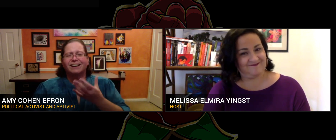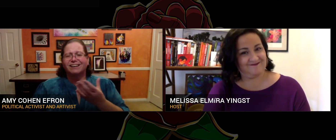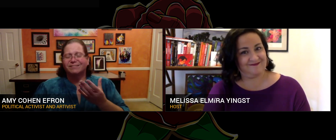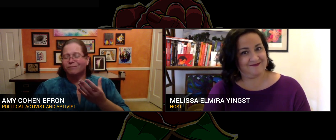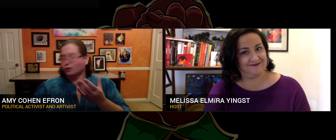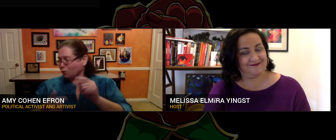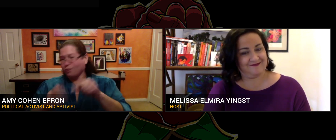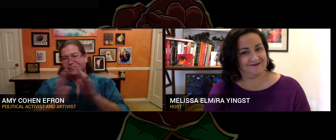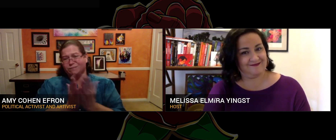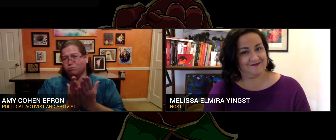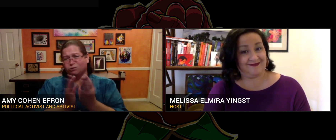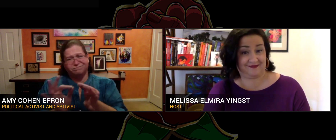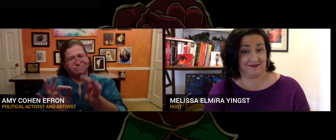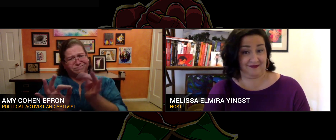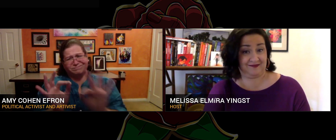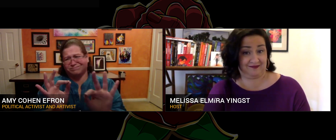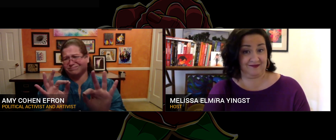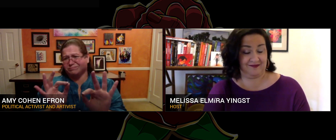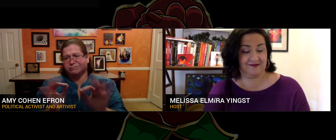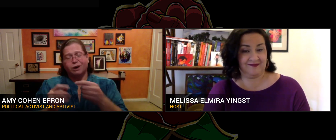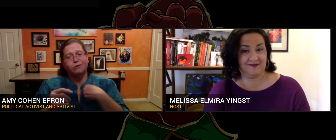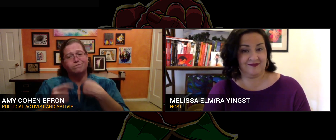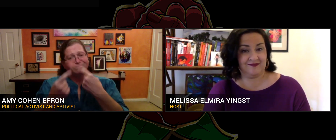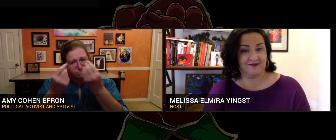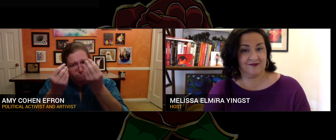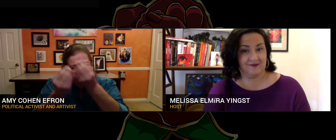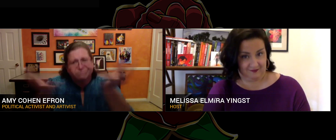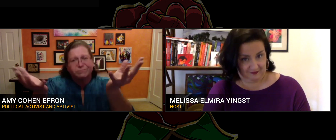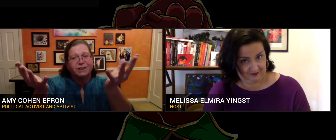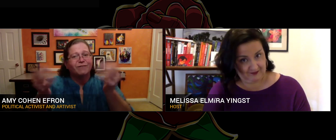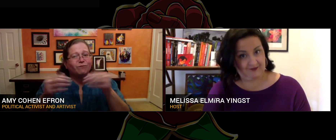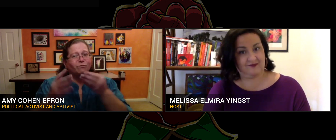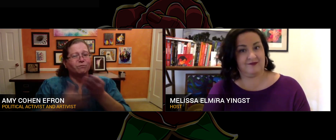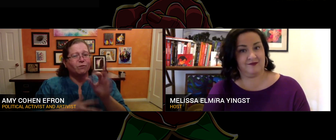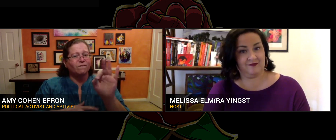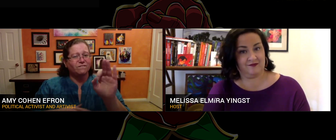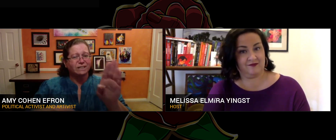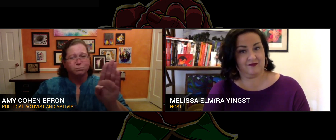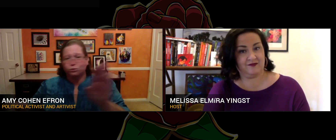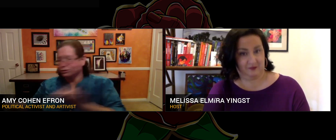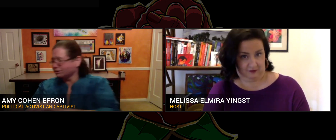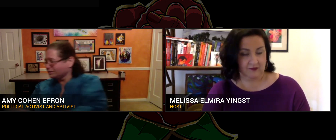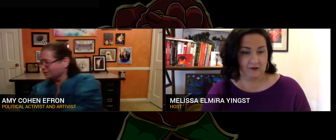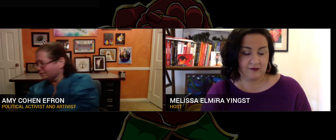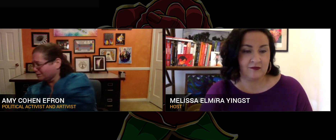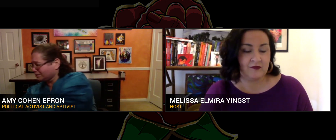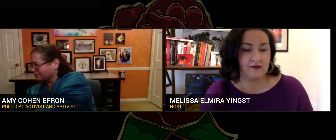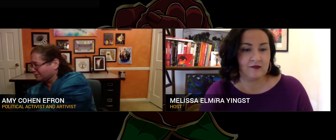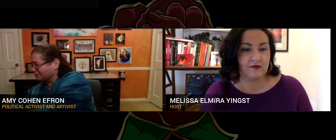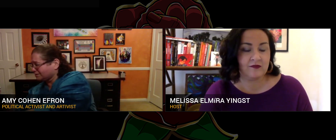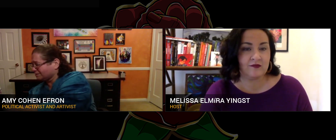This book is a simple read. I informed this through Facebook.